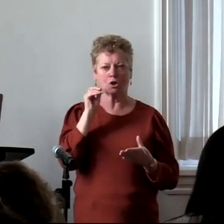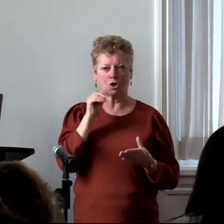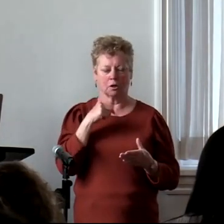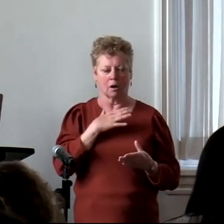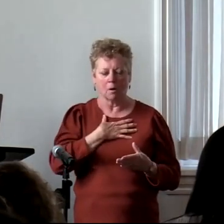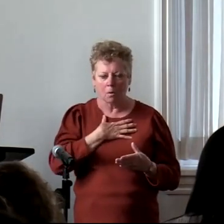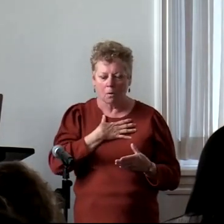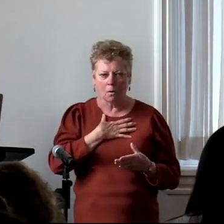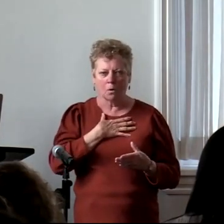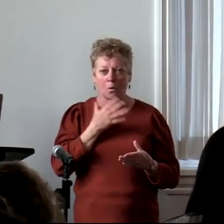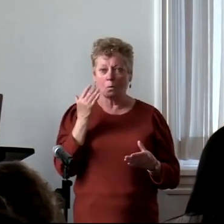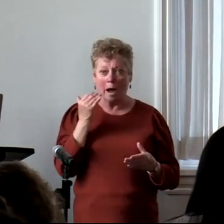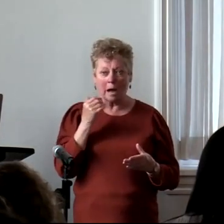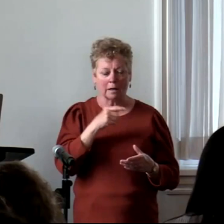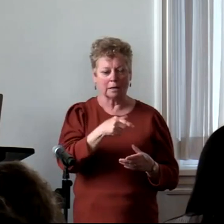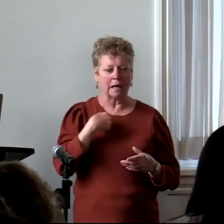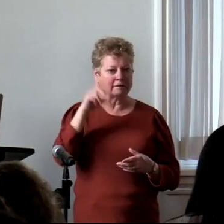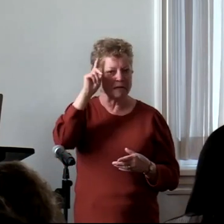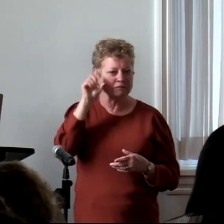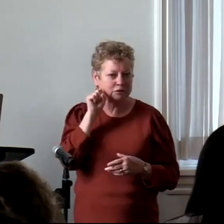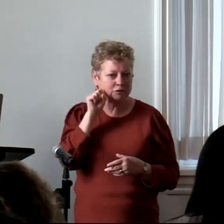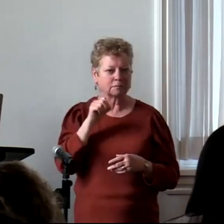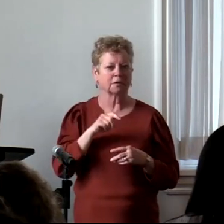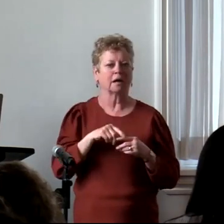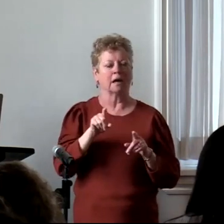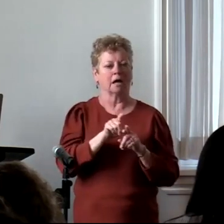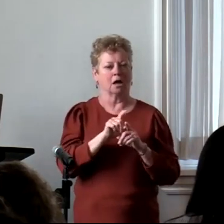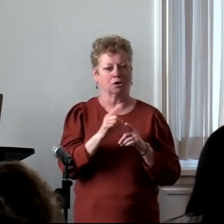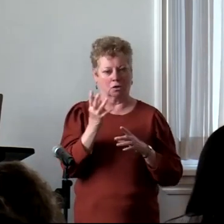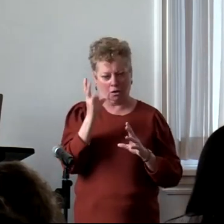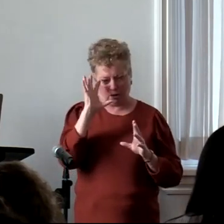because he both has Down Syndrome and on the Autism spectrum.